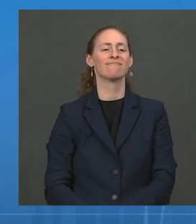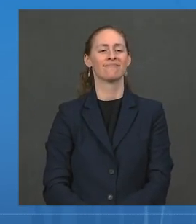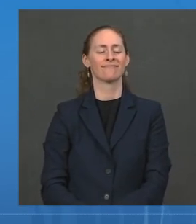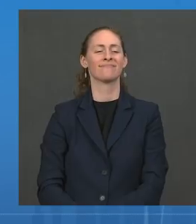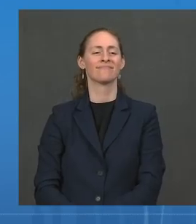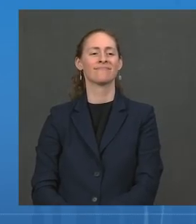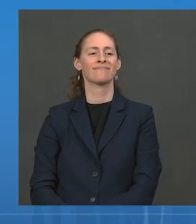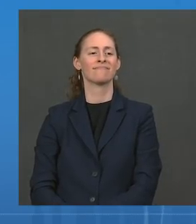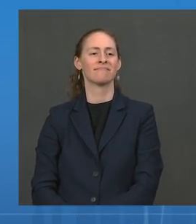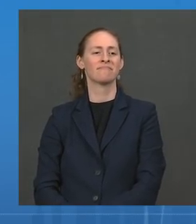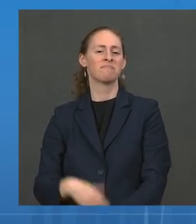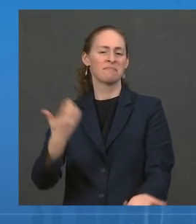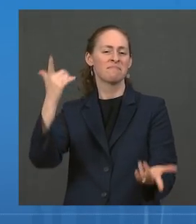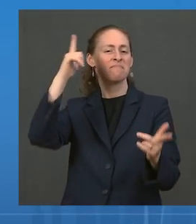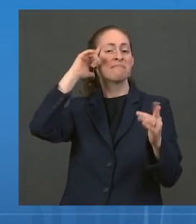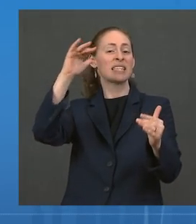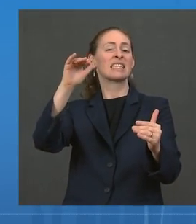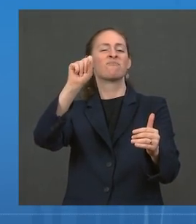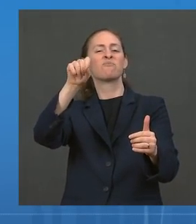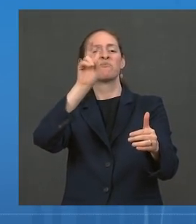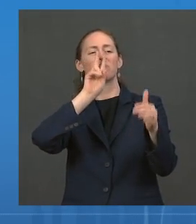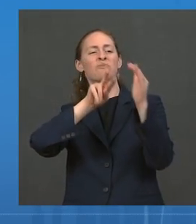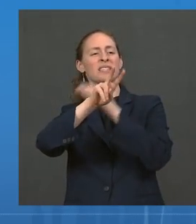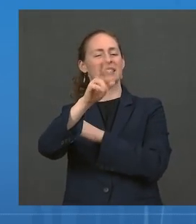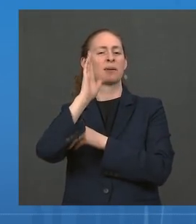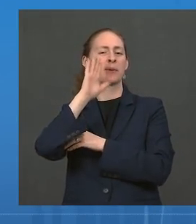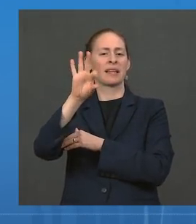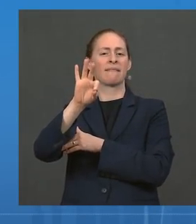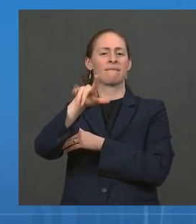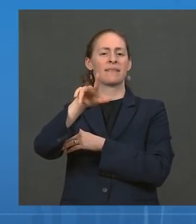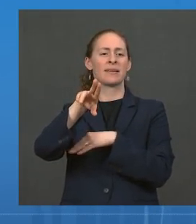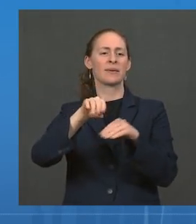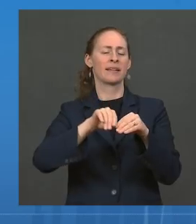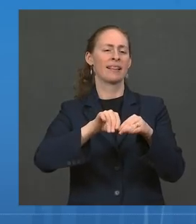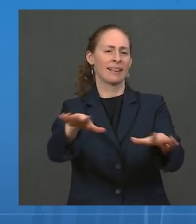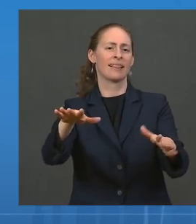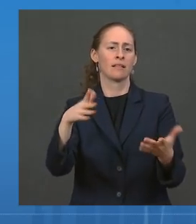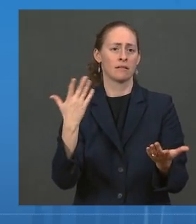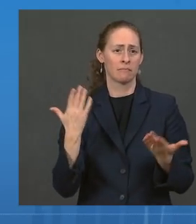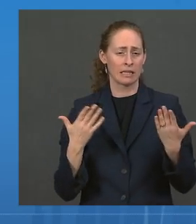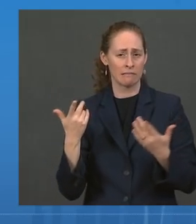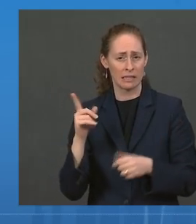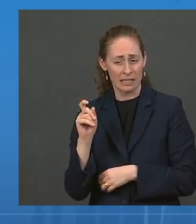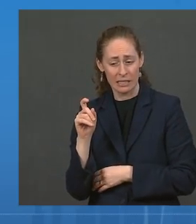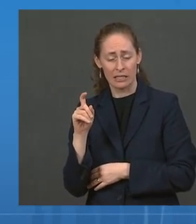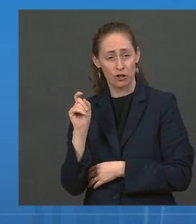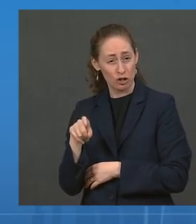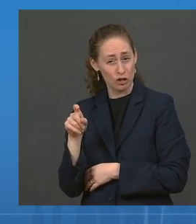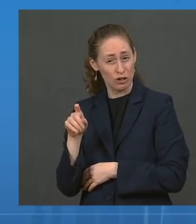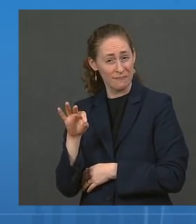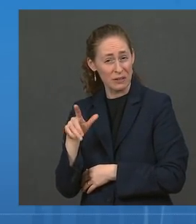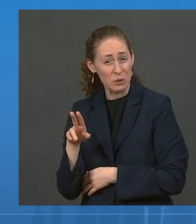If you're wondering if you should get a flu vaccine, you should. It'll protect you and your family against the flu.